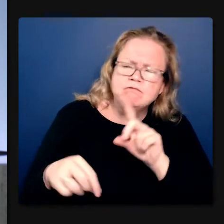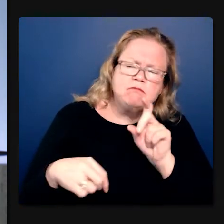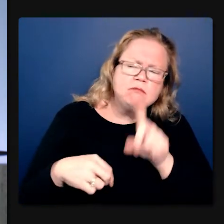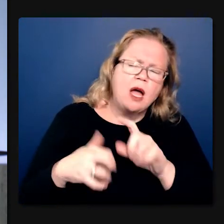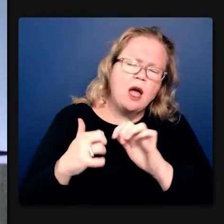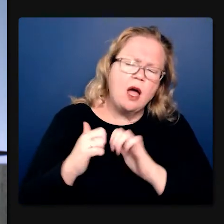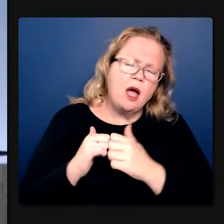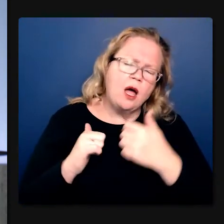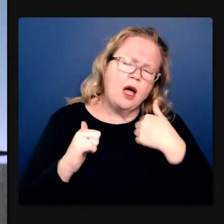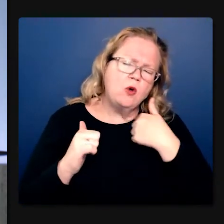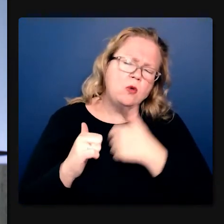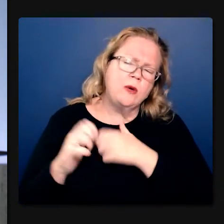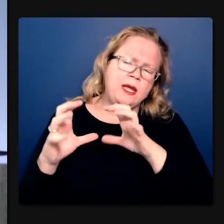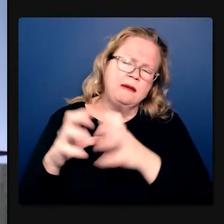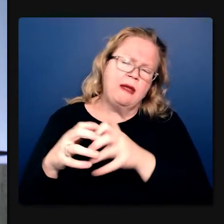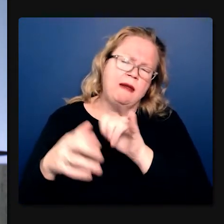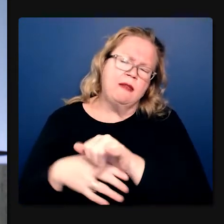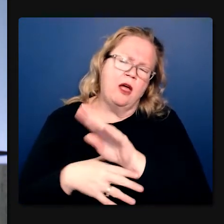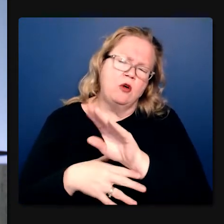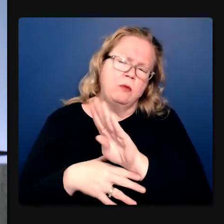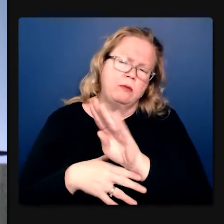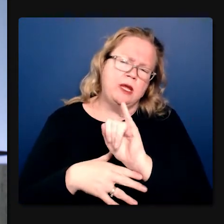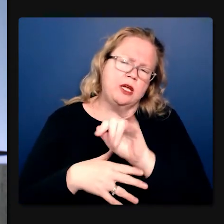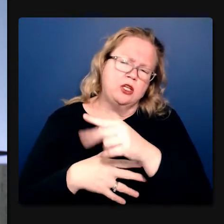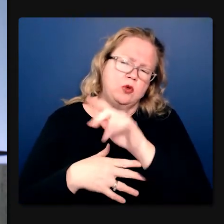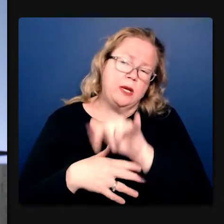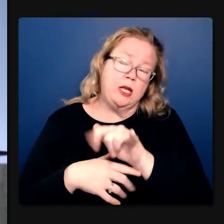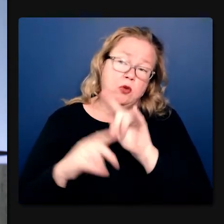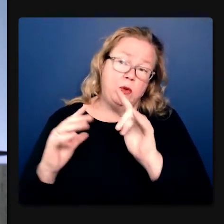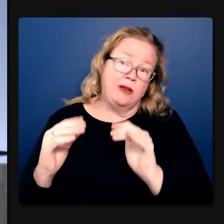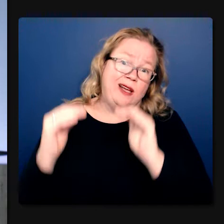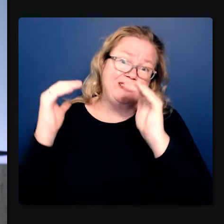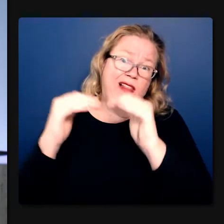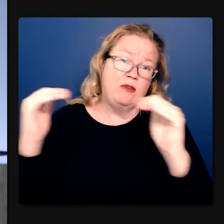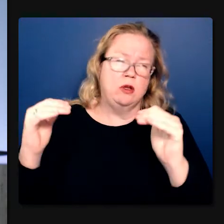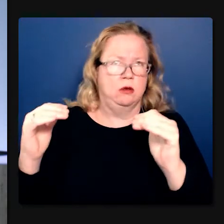of how do we take ubiquity to the next level of that term, right?